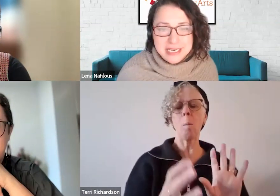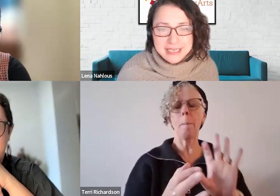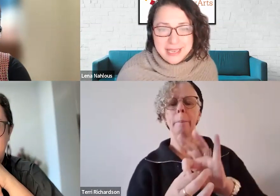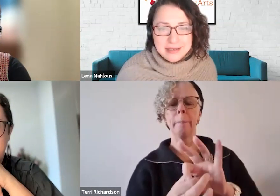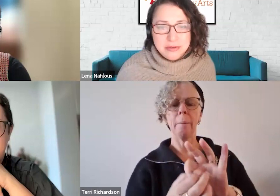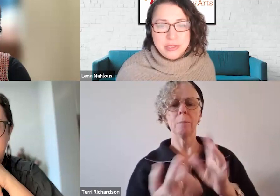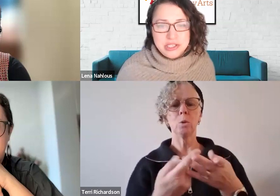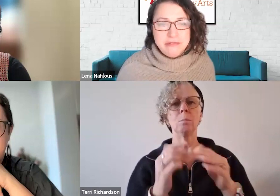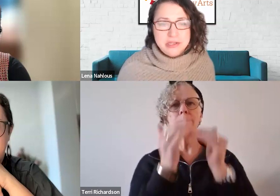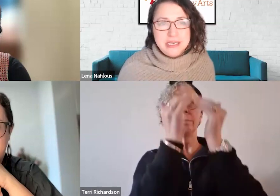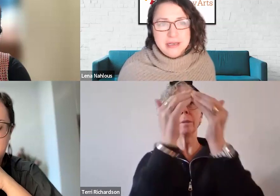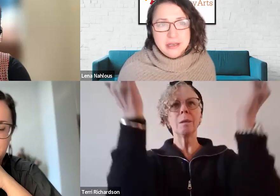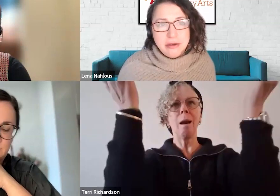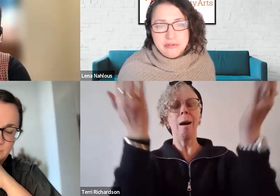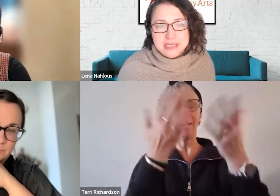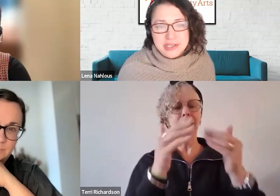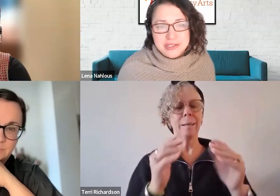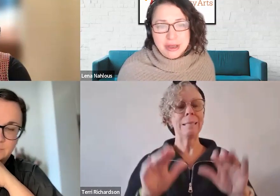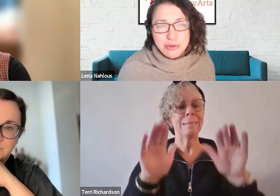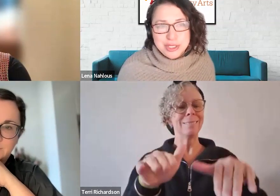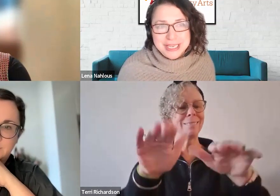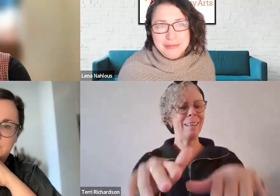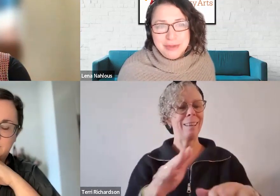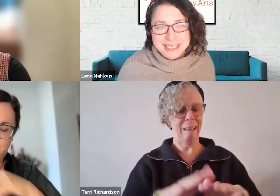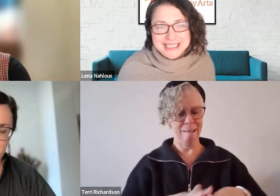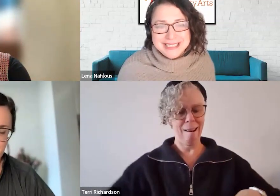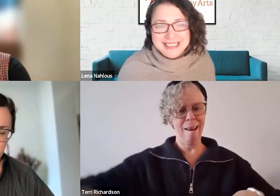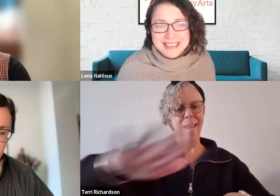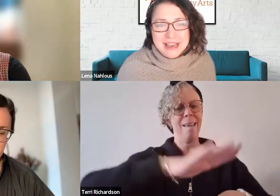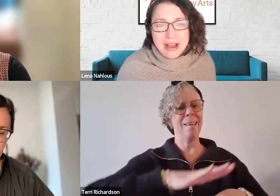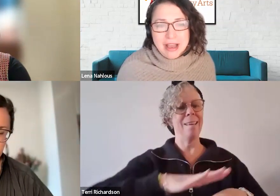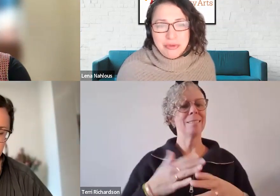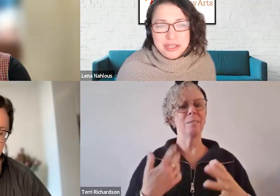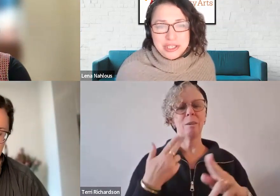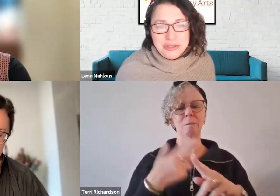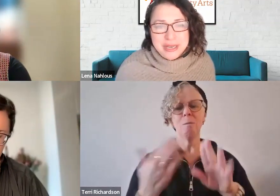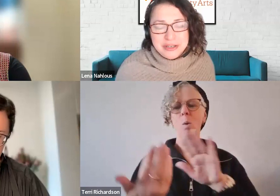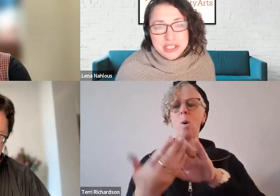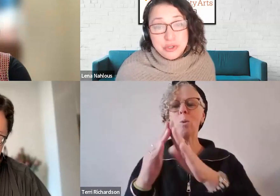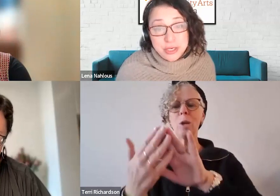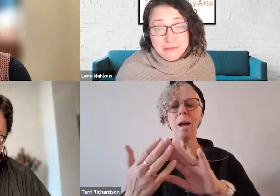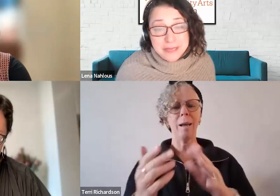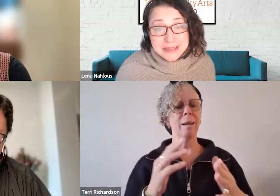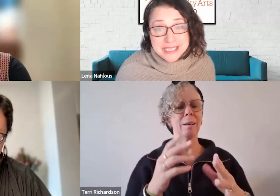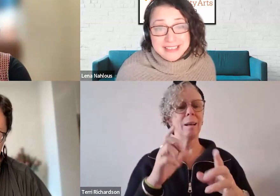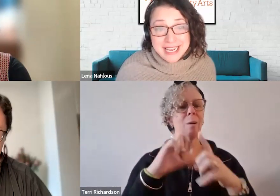sea and land and the rich diversity of First Nations cultures and communities. I wanted to acknowledge I'm joining from the Unceded lands